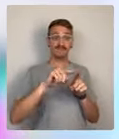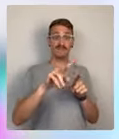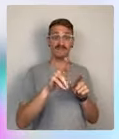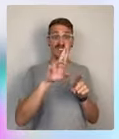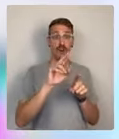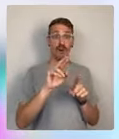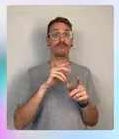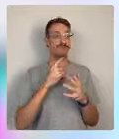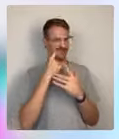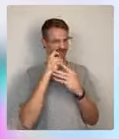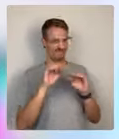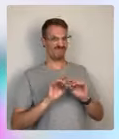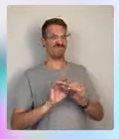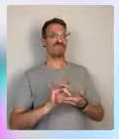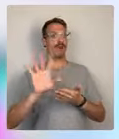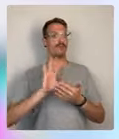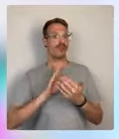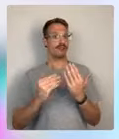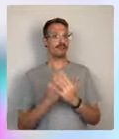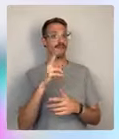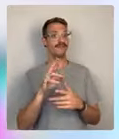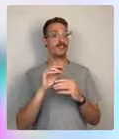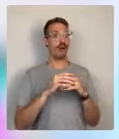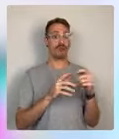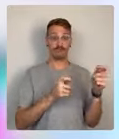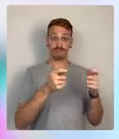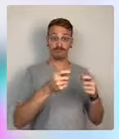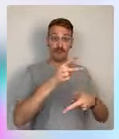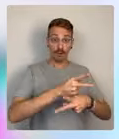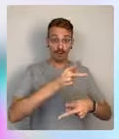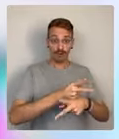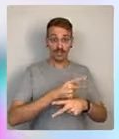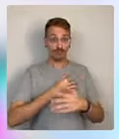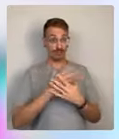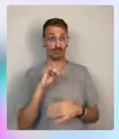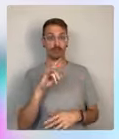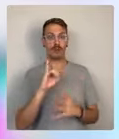Specifically for VR though, we recently launched our new VR Moderation Studio,